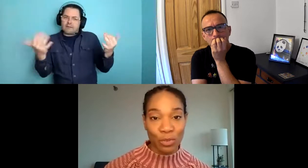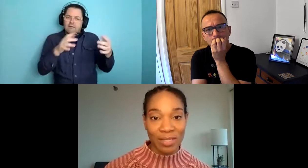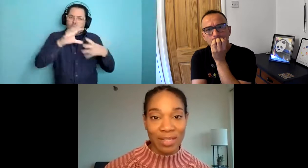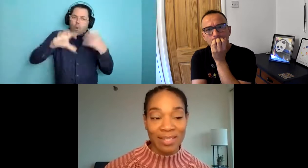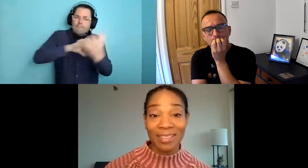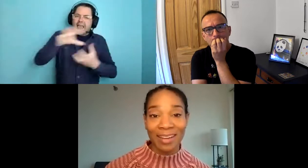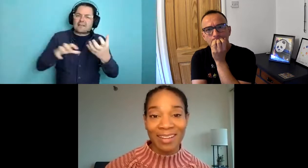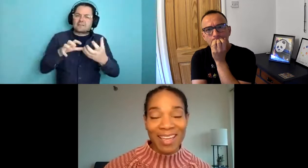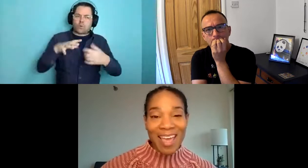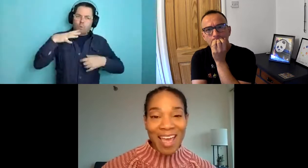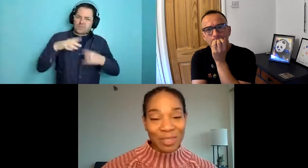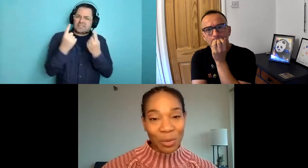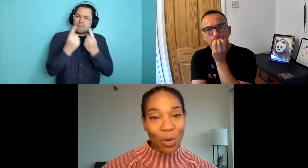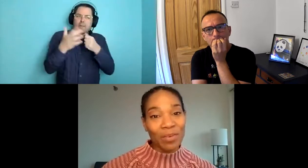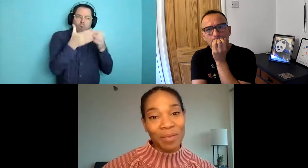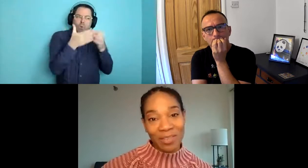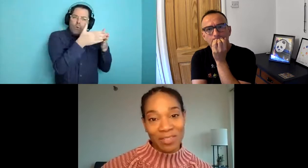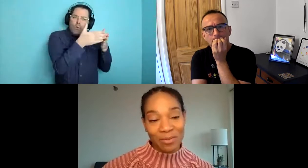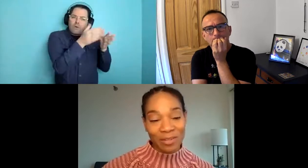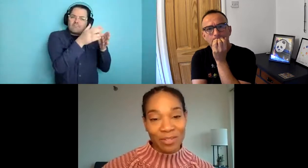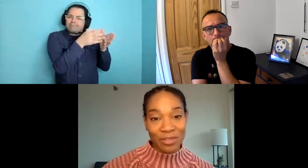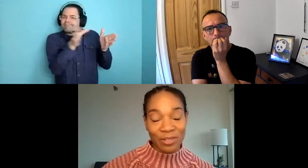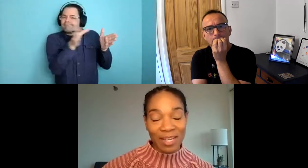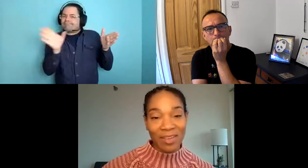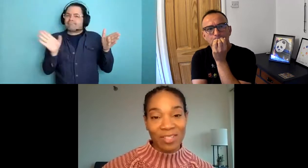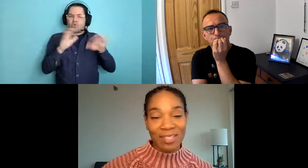communities, whether it be the lesbian or gay community